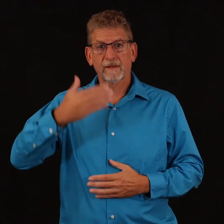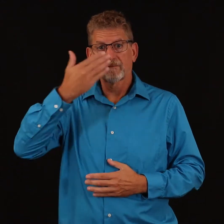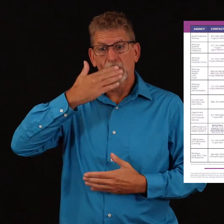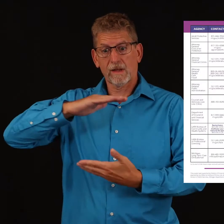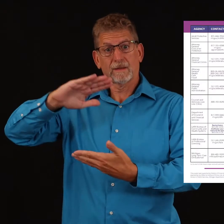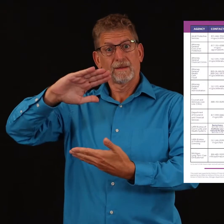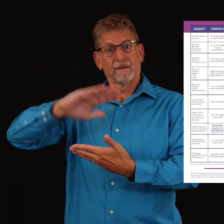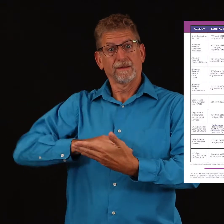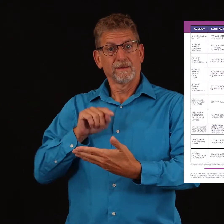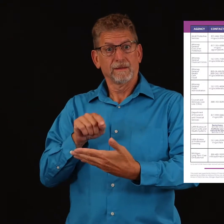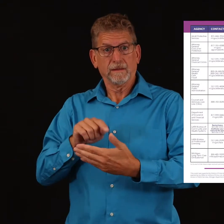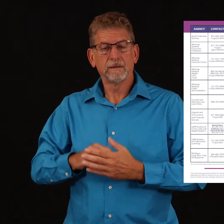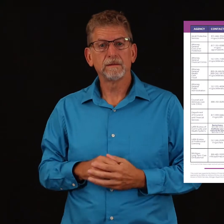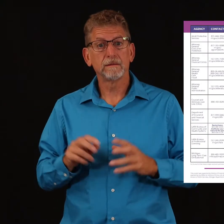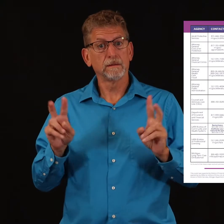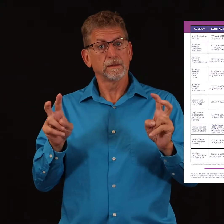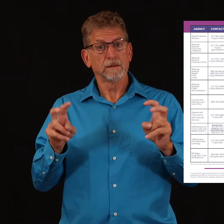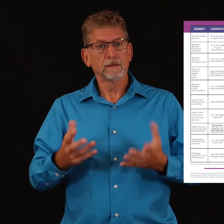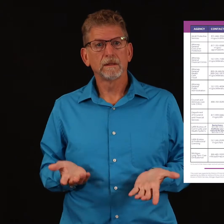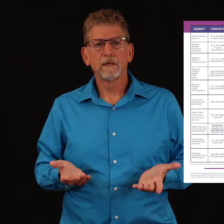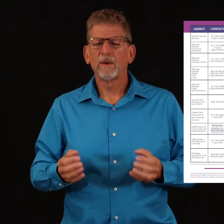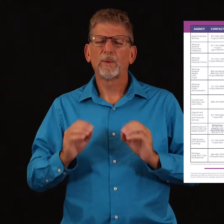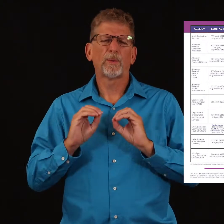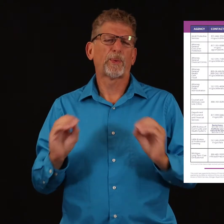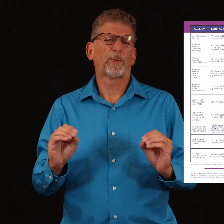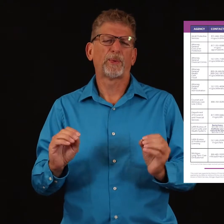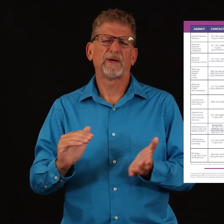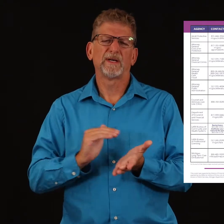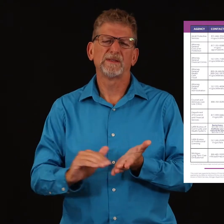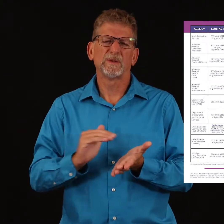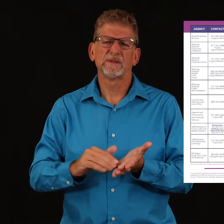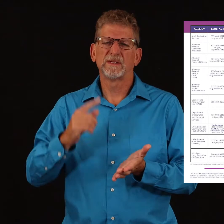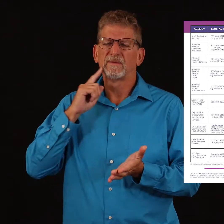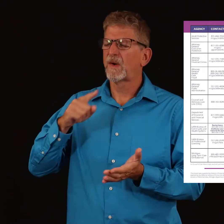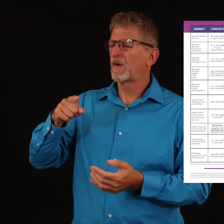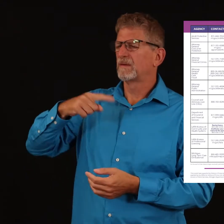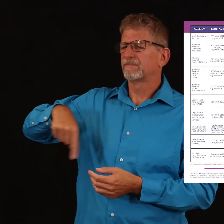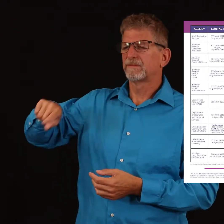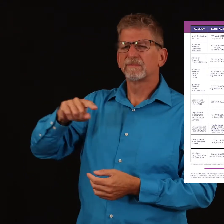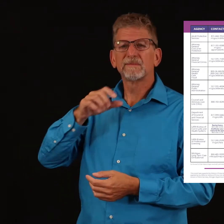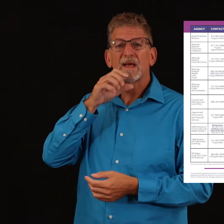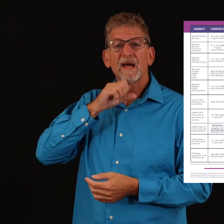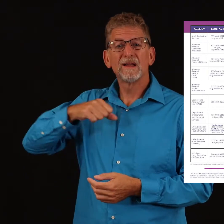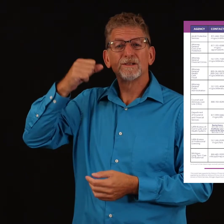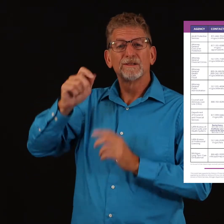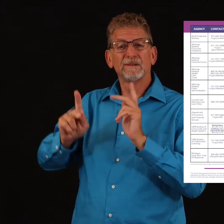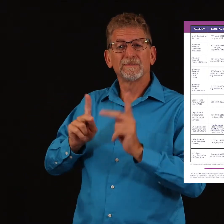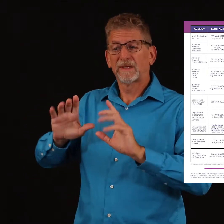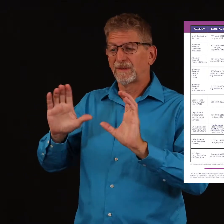On the front cover Titled "No Excuse for Elder Abuse"